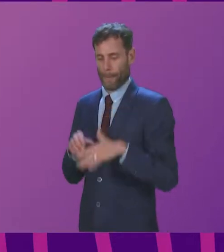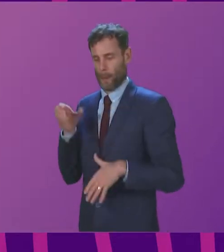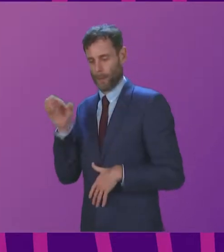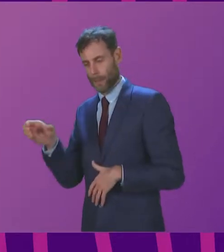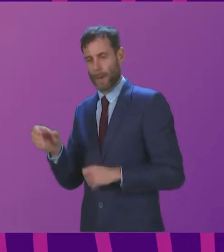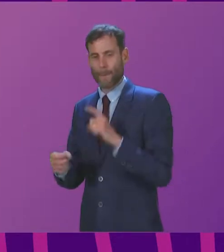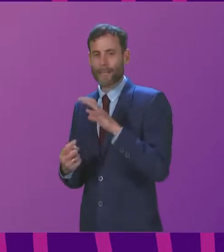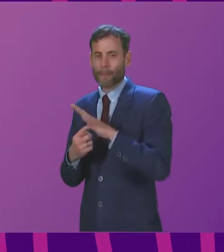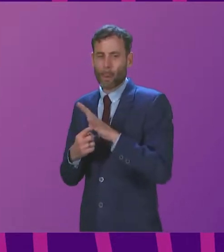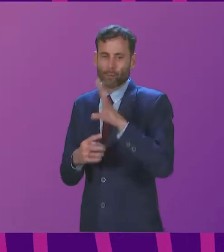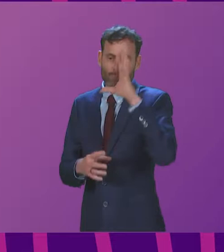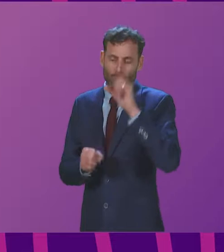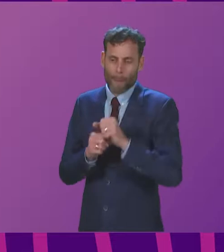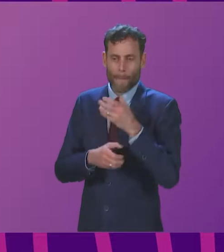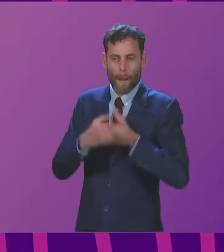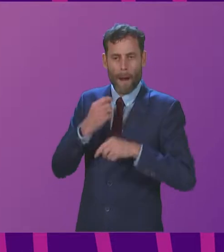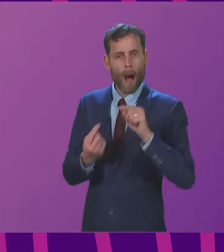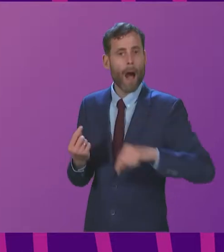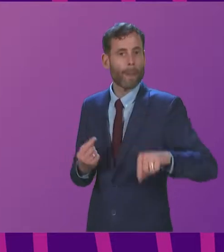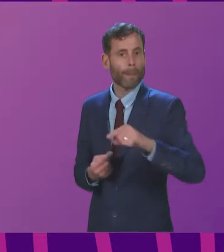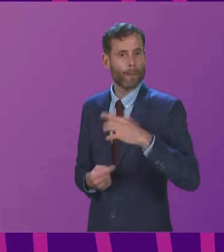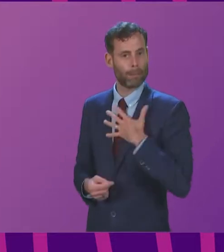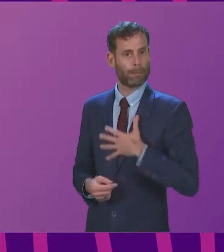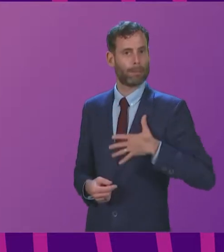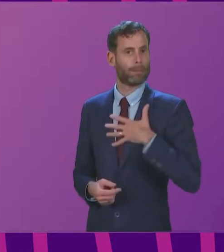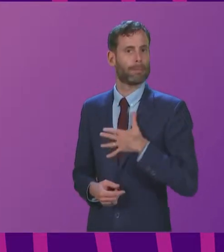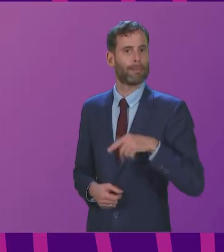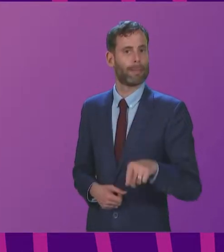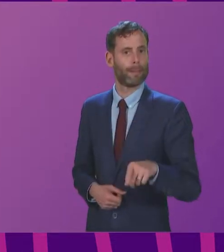Does the First Minister agree that the least that we can do